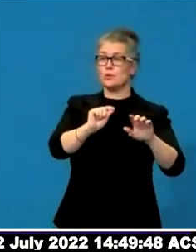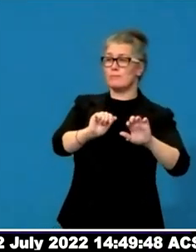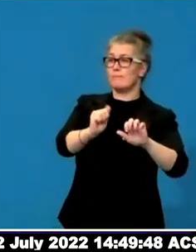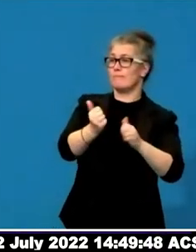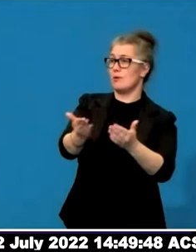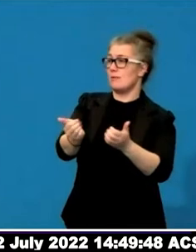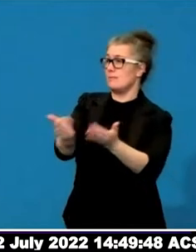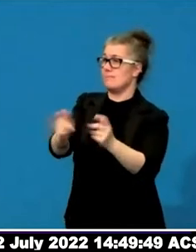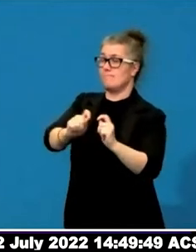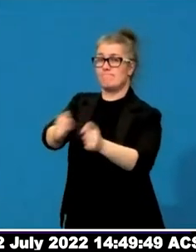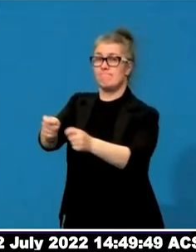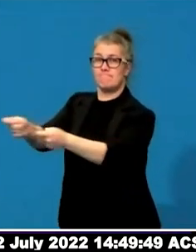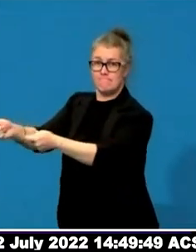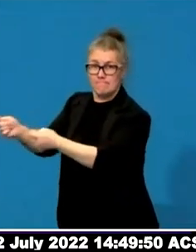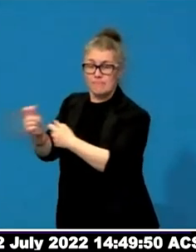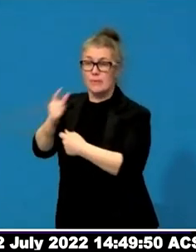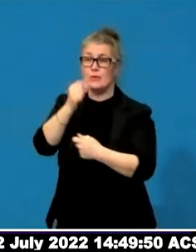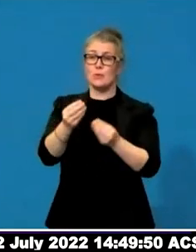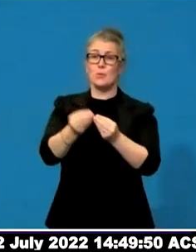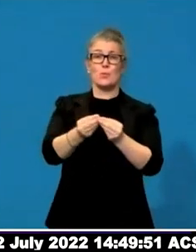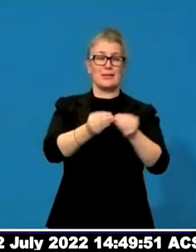with agency-managed support coordination in their plans.